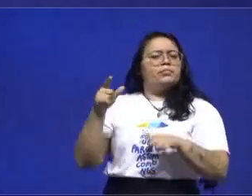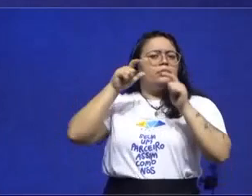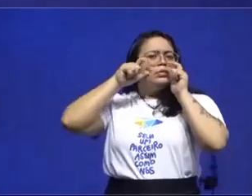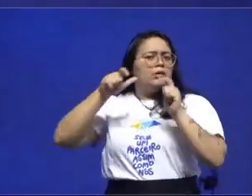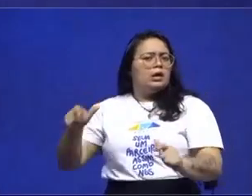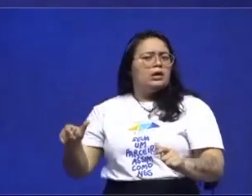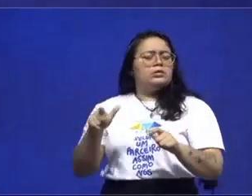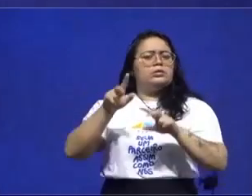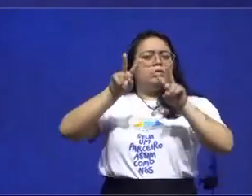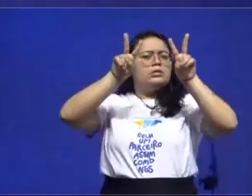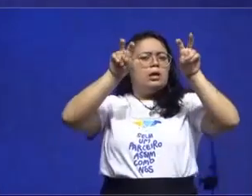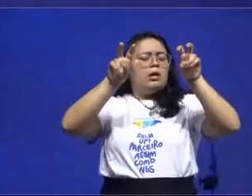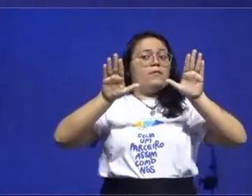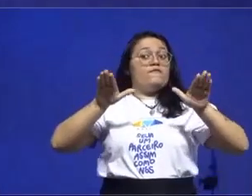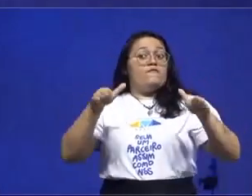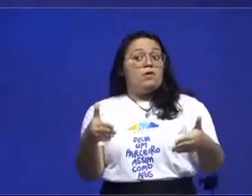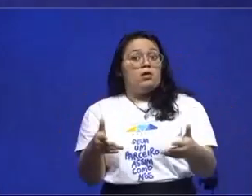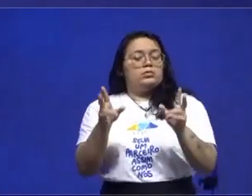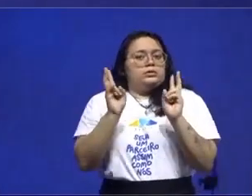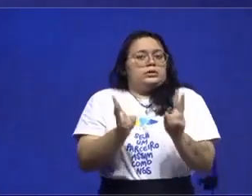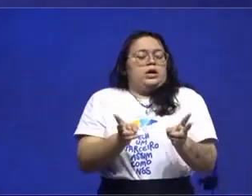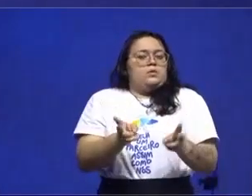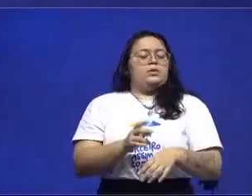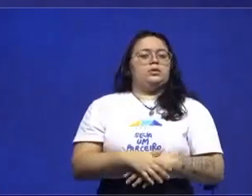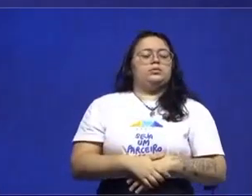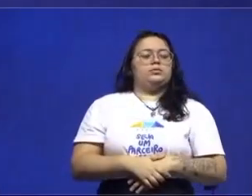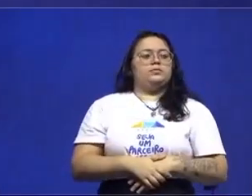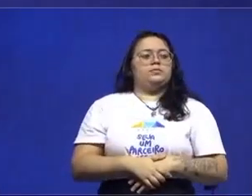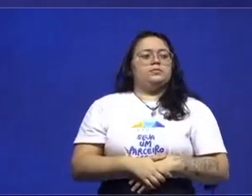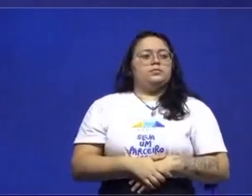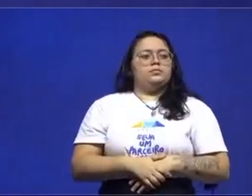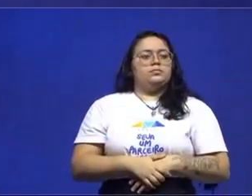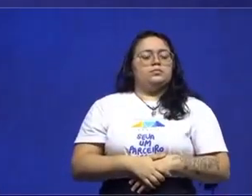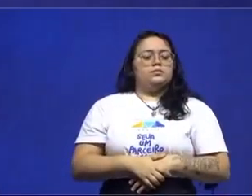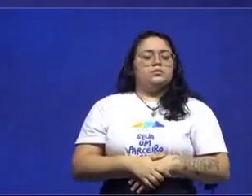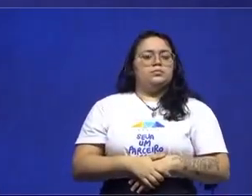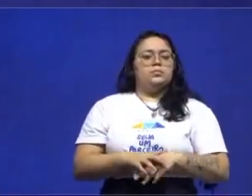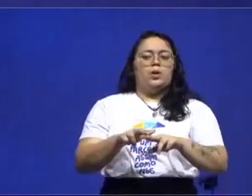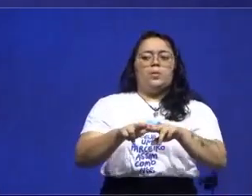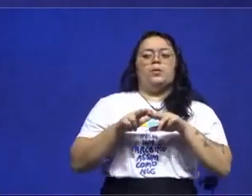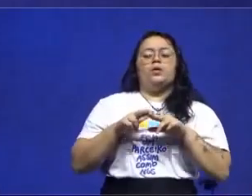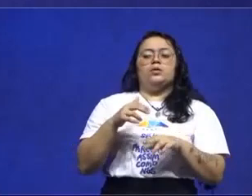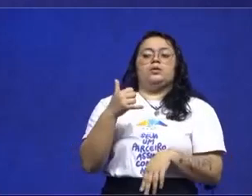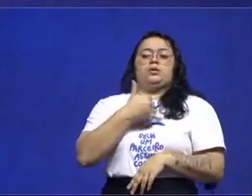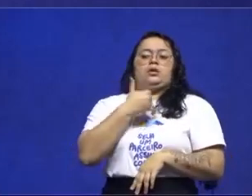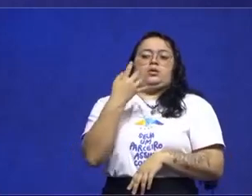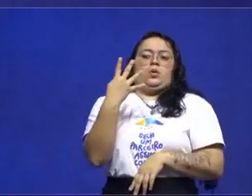very specific topic for example this week I saw a 4 year old boy who he just liked